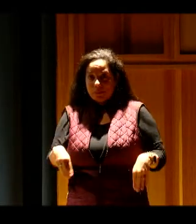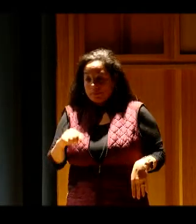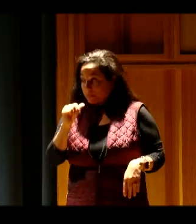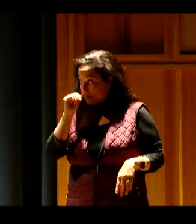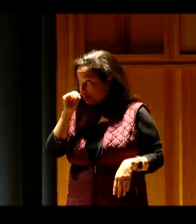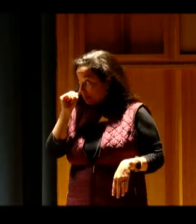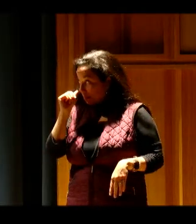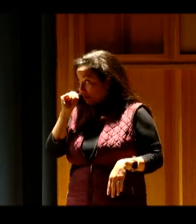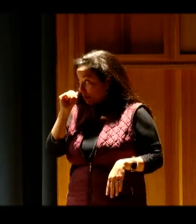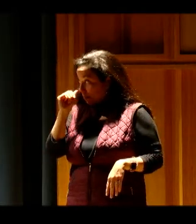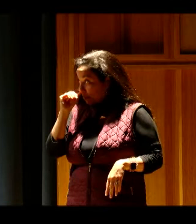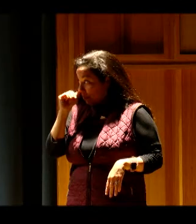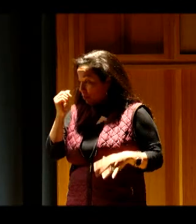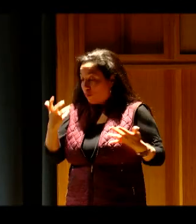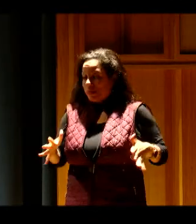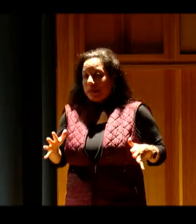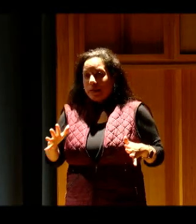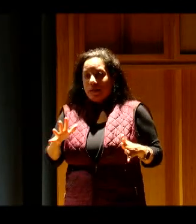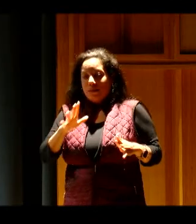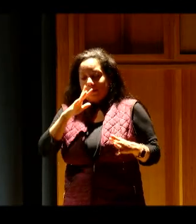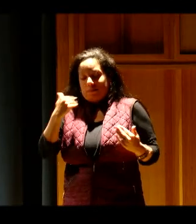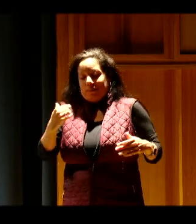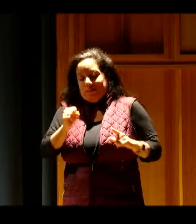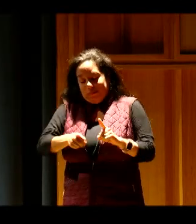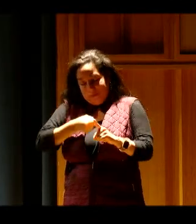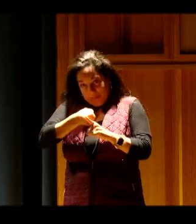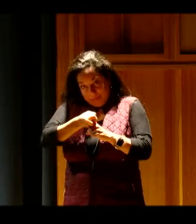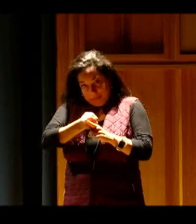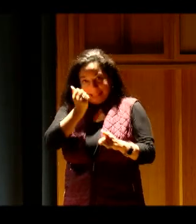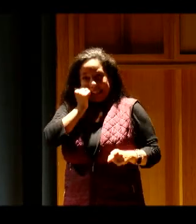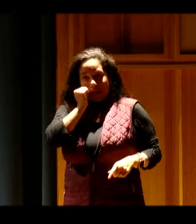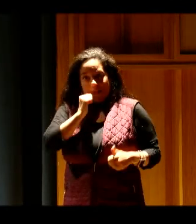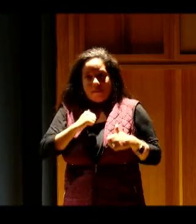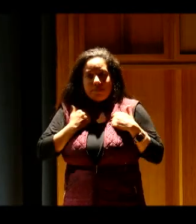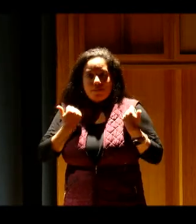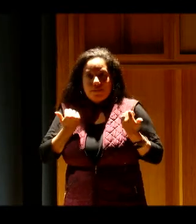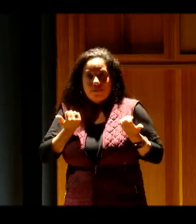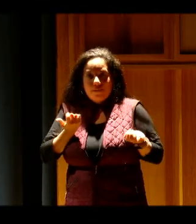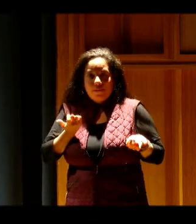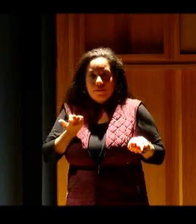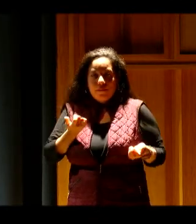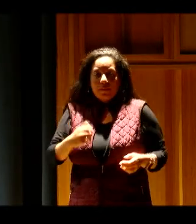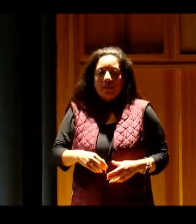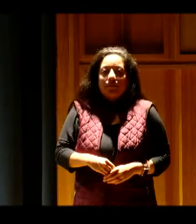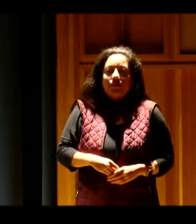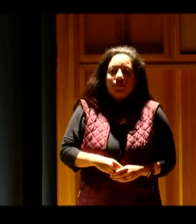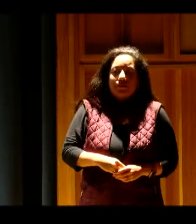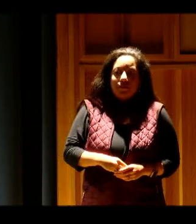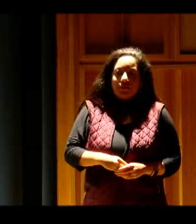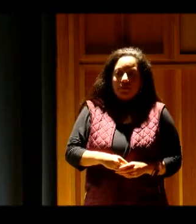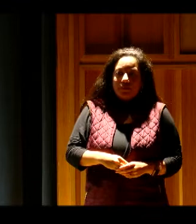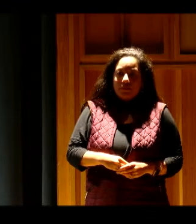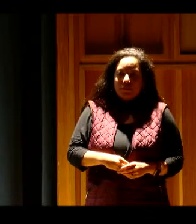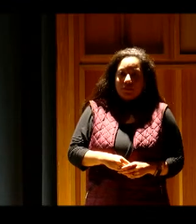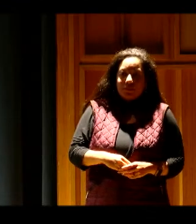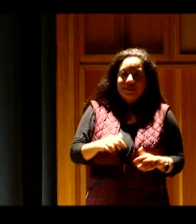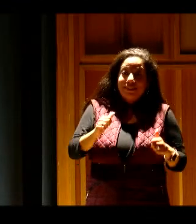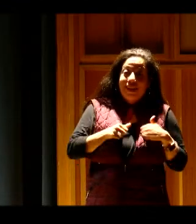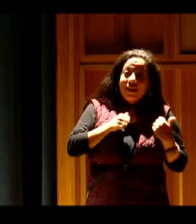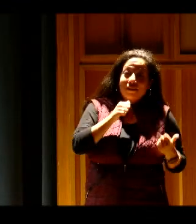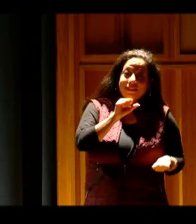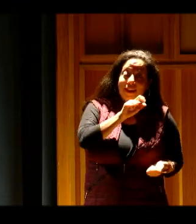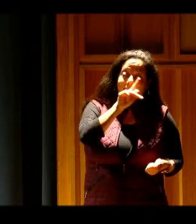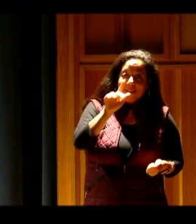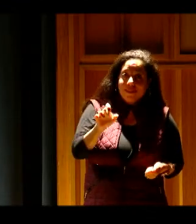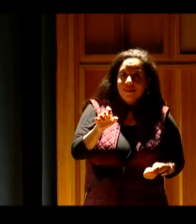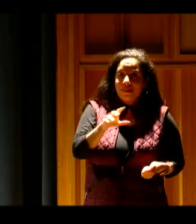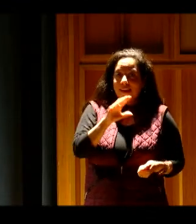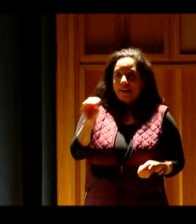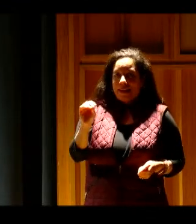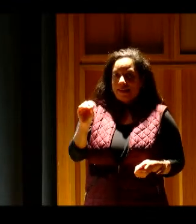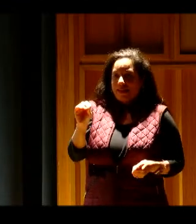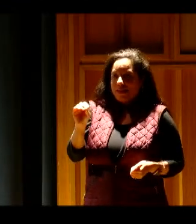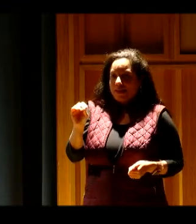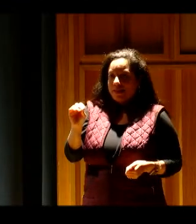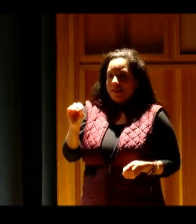already massively impact daily life. They taste make. They lifestyle. And they enable us to feel deeply.